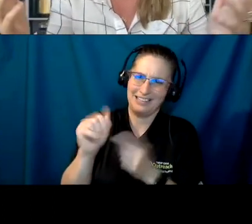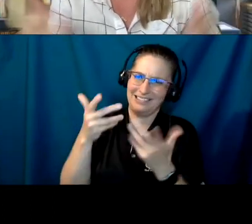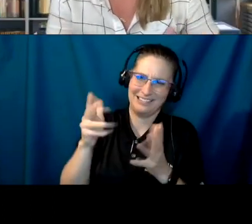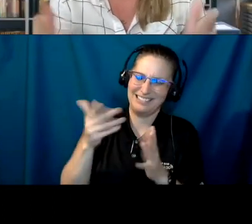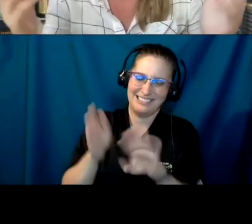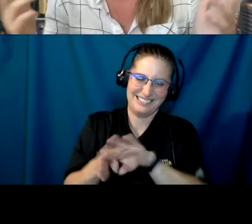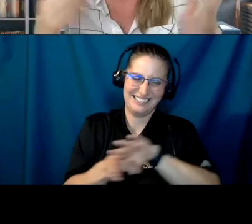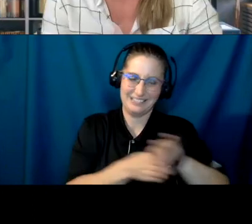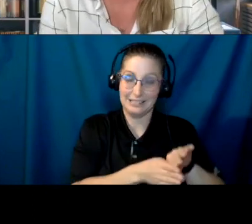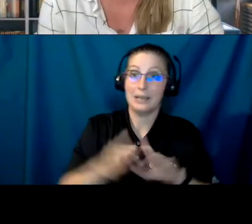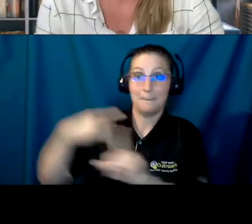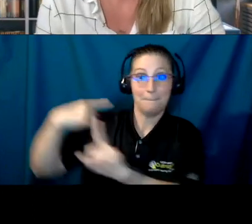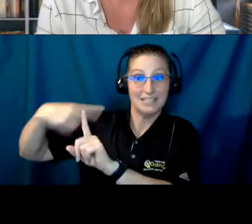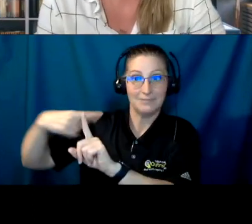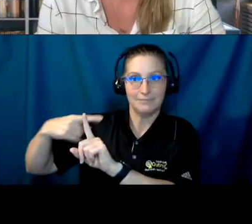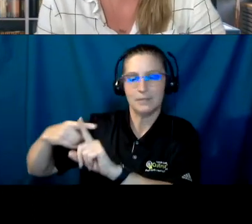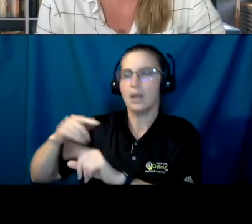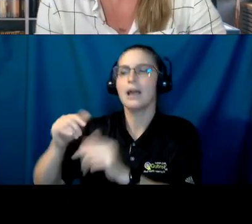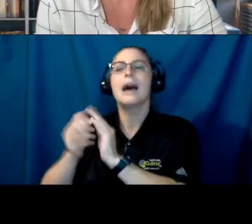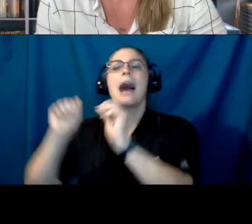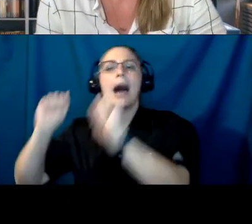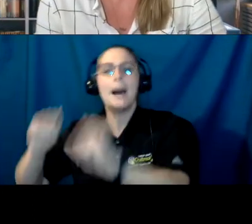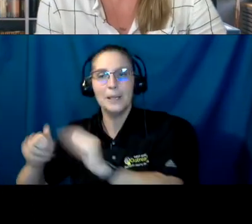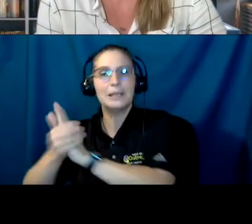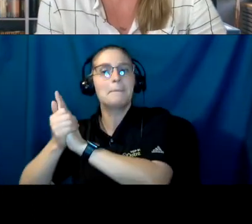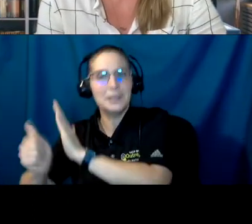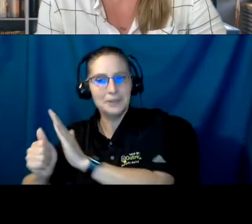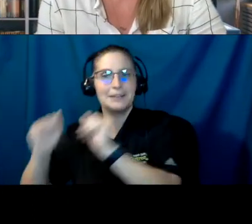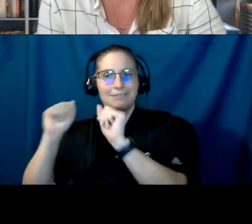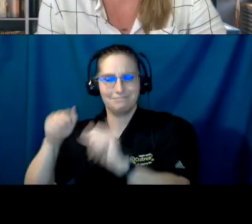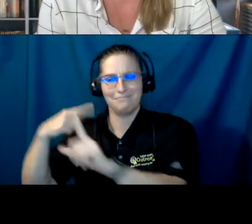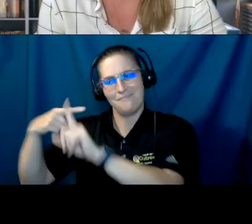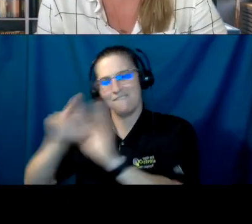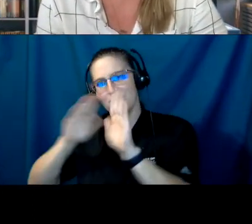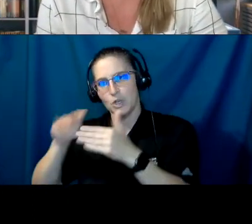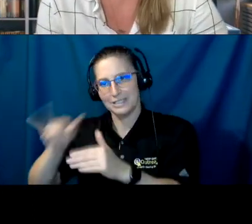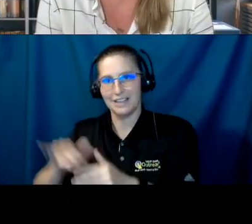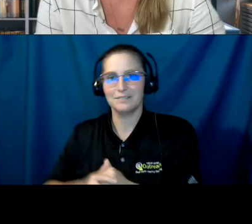students are able to do their ability. And, you know, kind of gets forgotten sometimes.